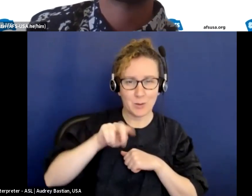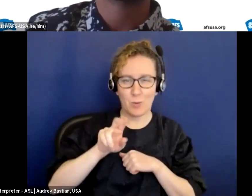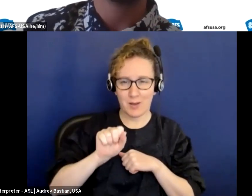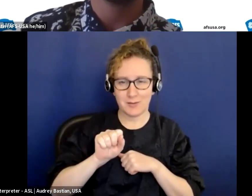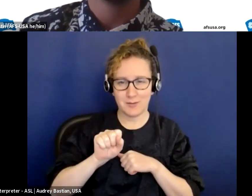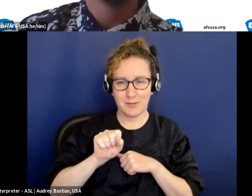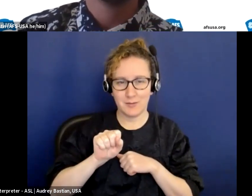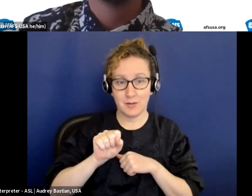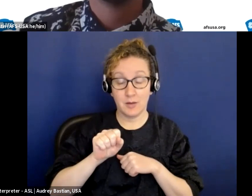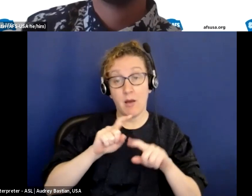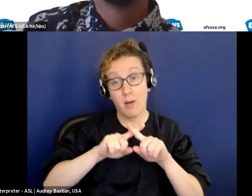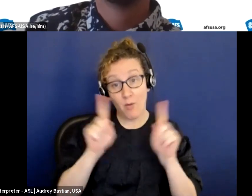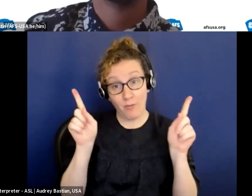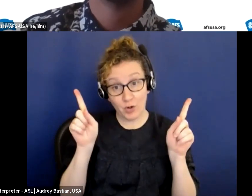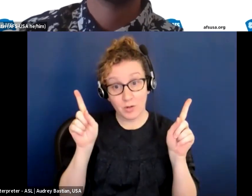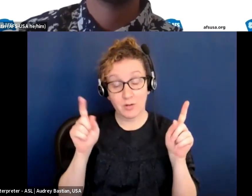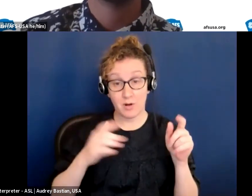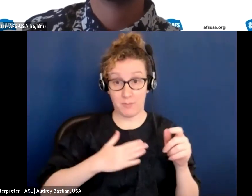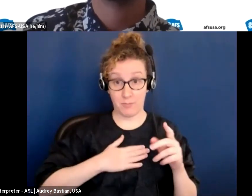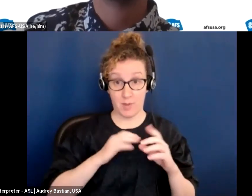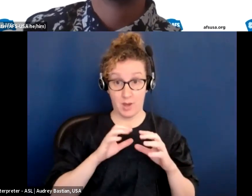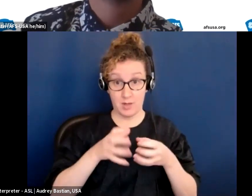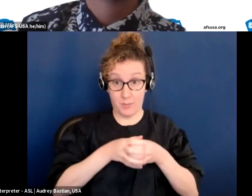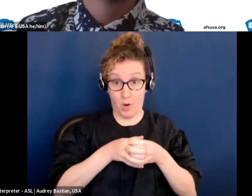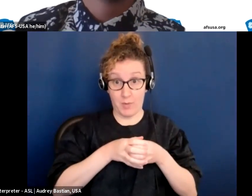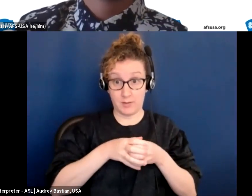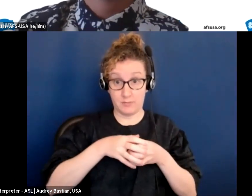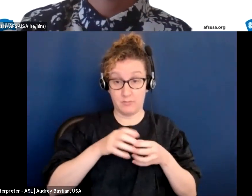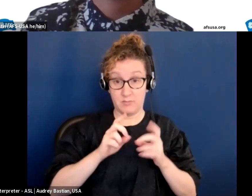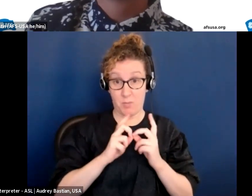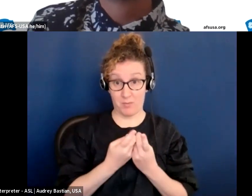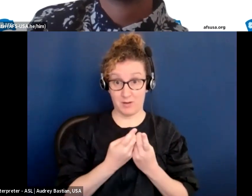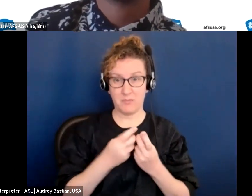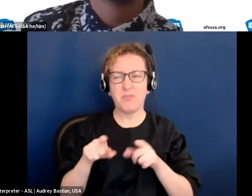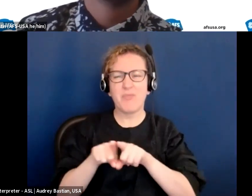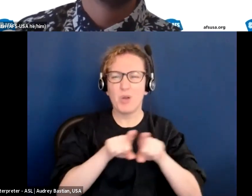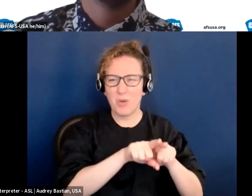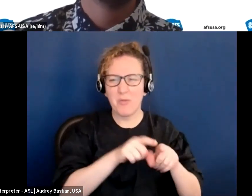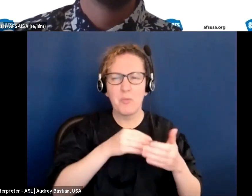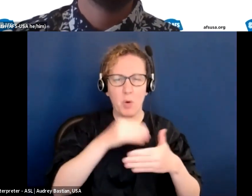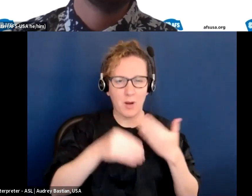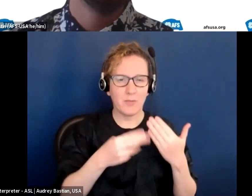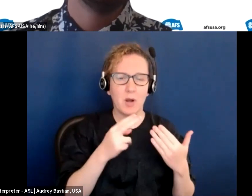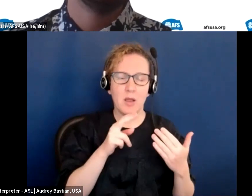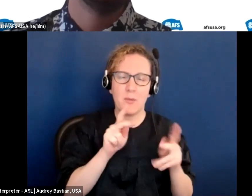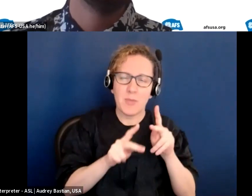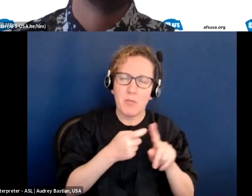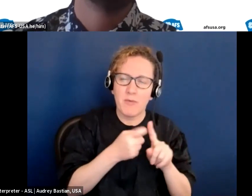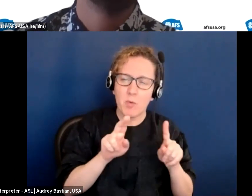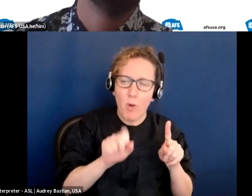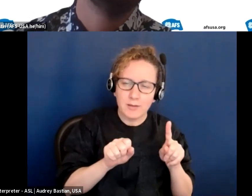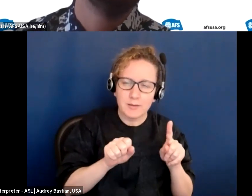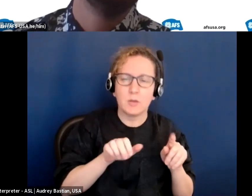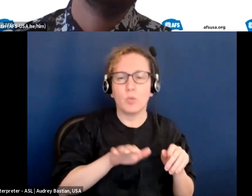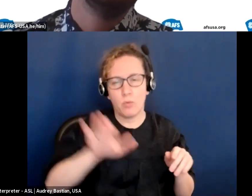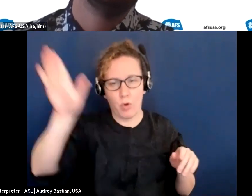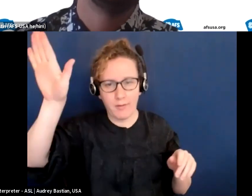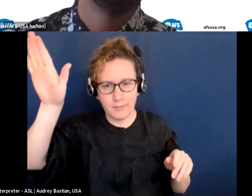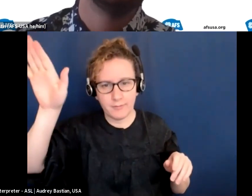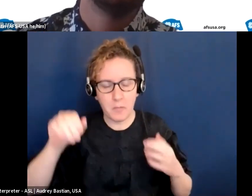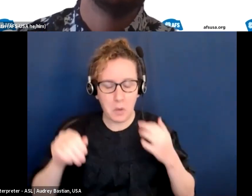States. However, in my department we also have programs for those in the United States.